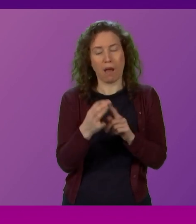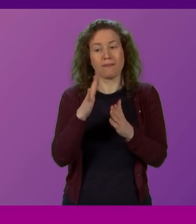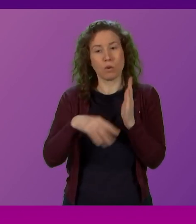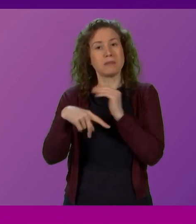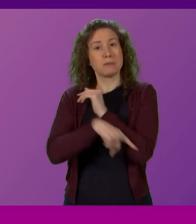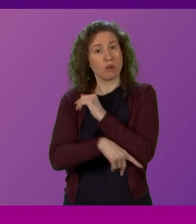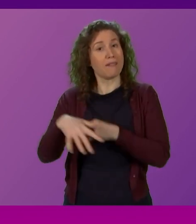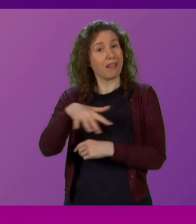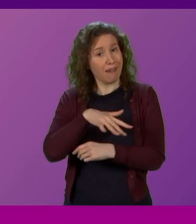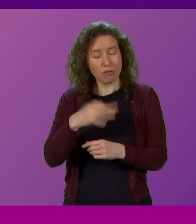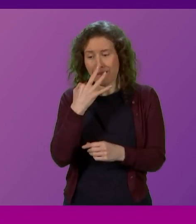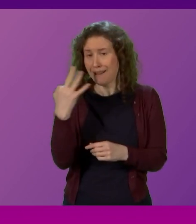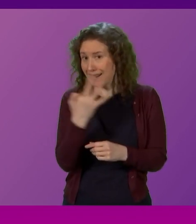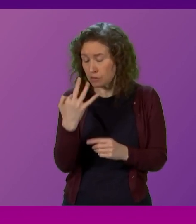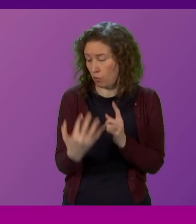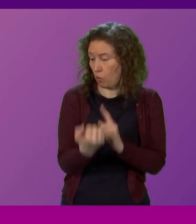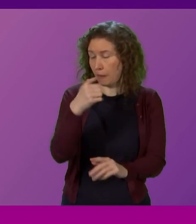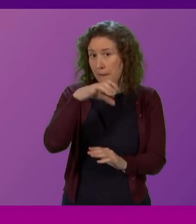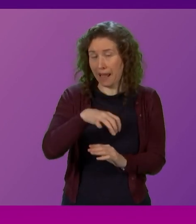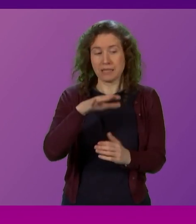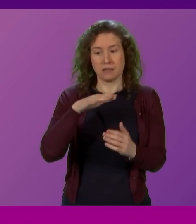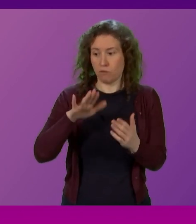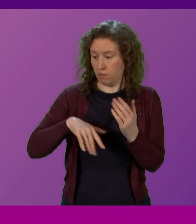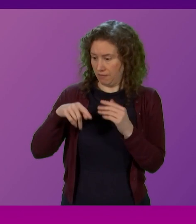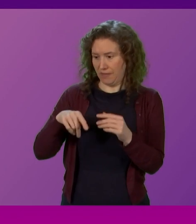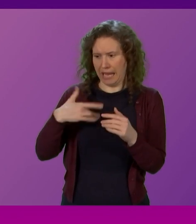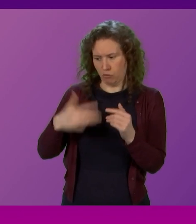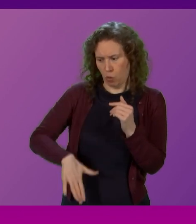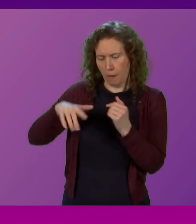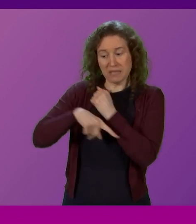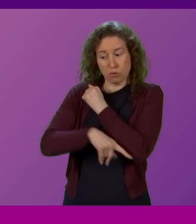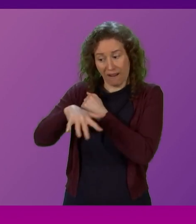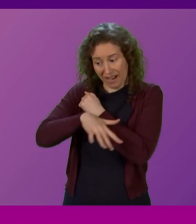The number of 18-year-olds from the most deprived areas who secure places has increased by 31